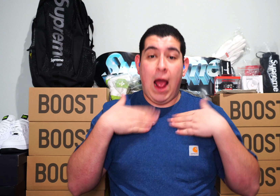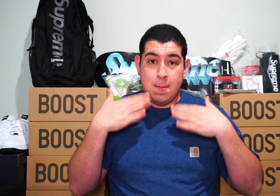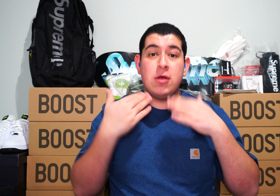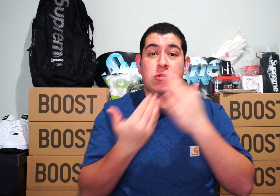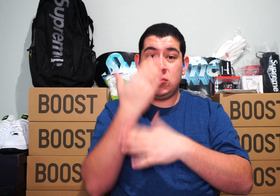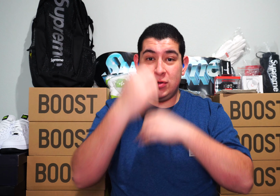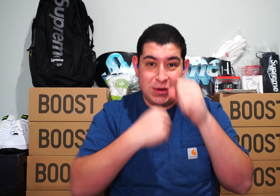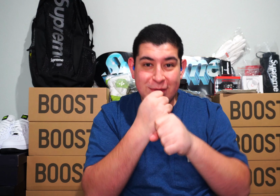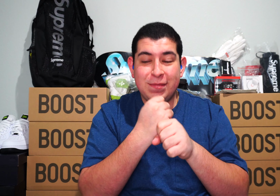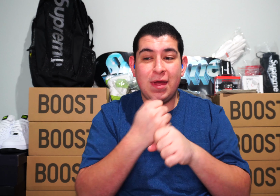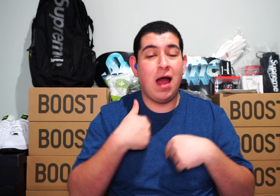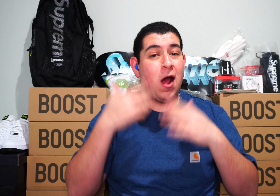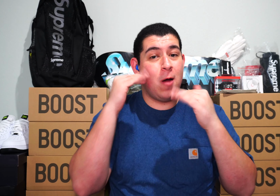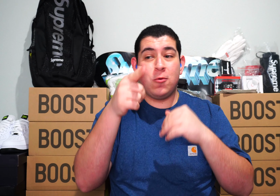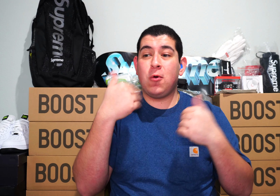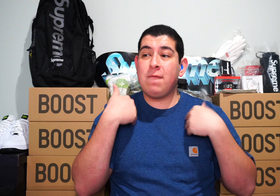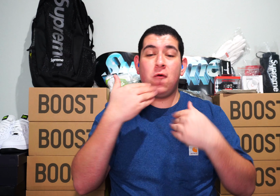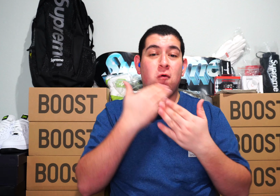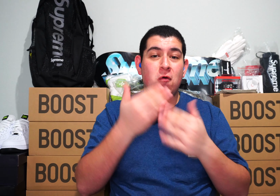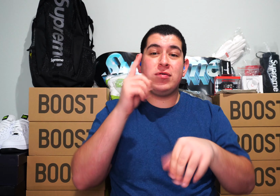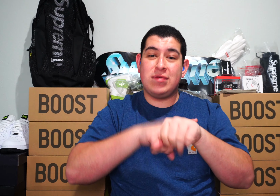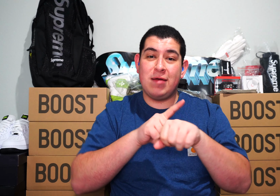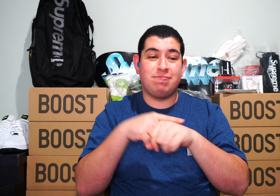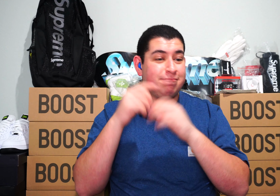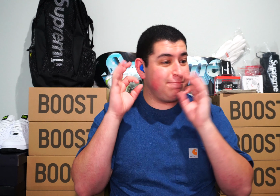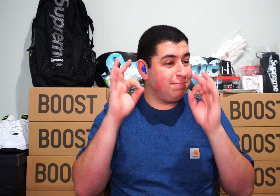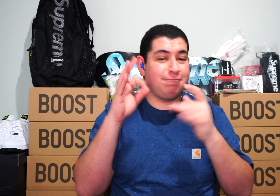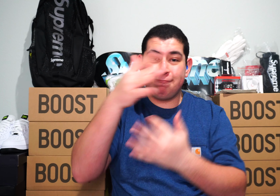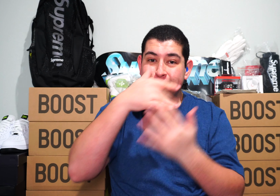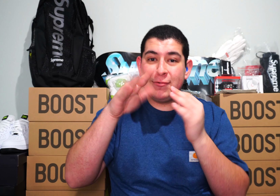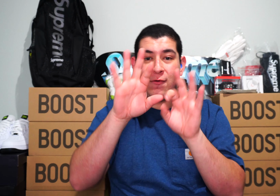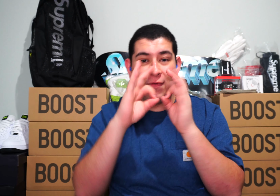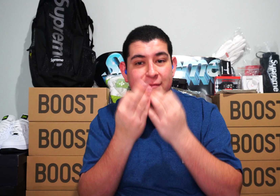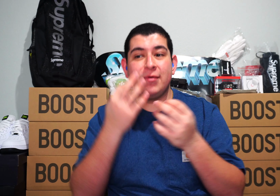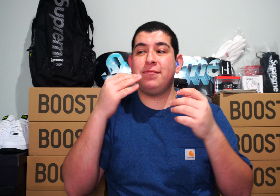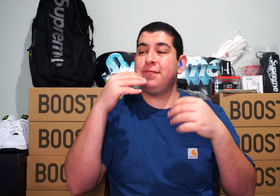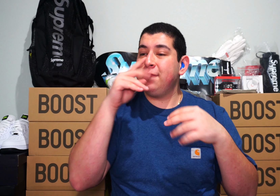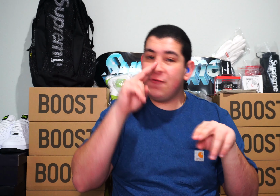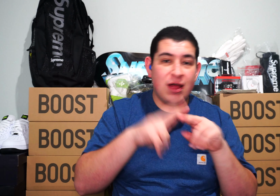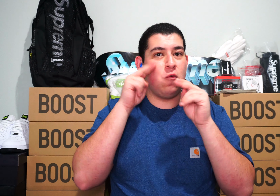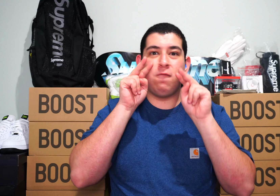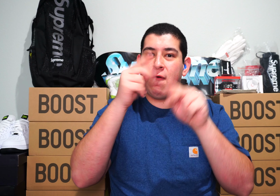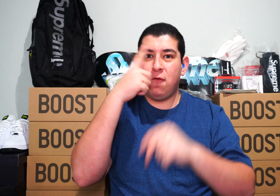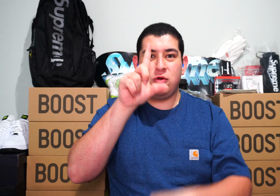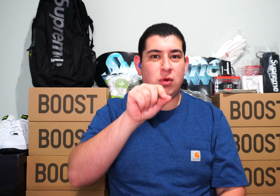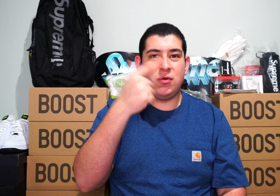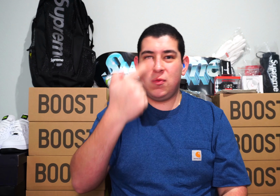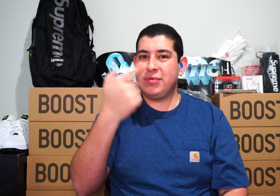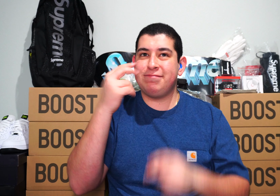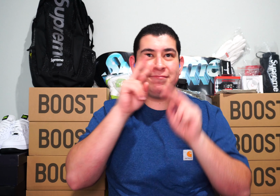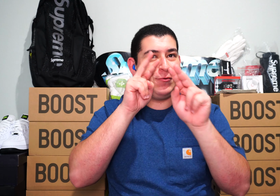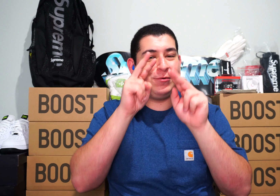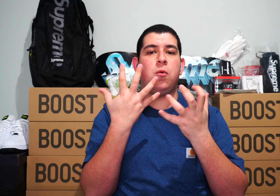Happy New Year! I hope you had a good time with your family and friends! I’m so excited to see forward this year!